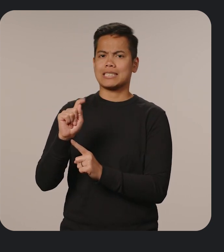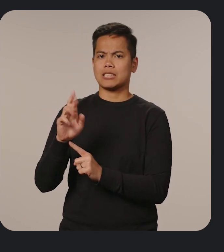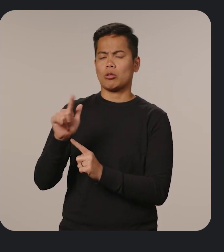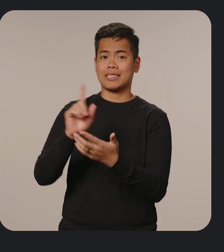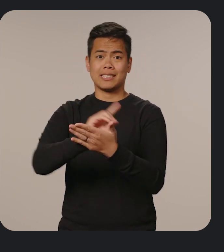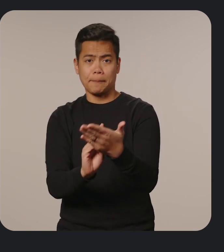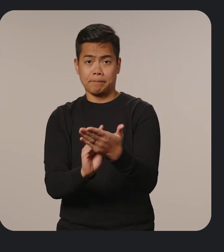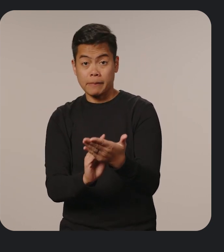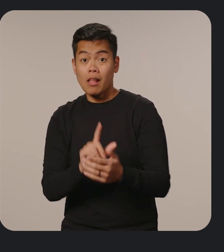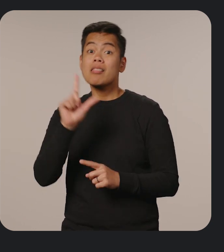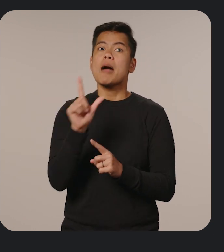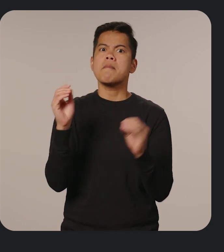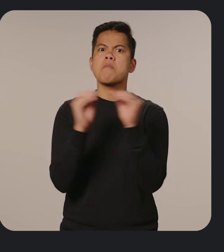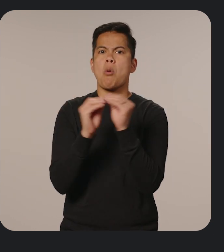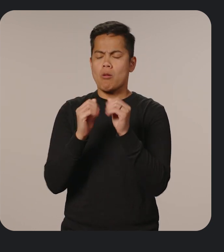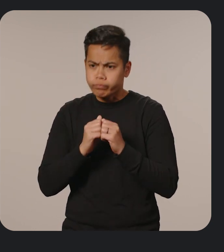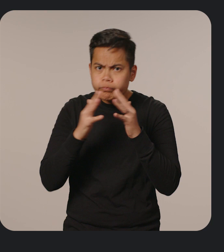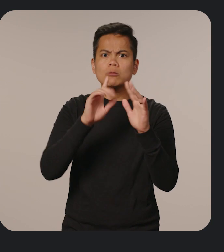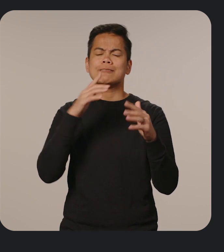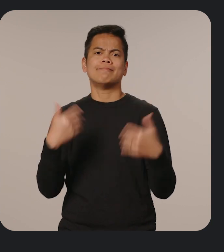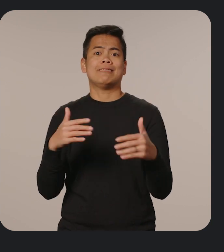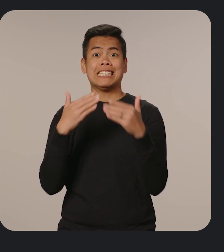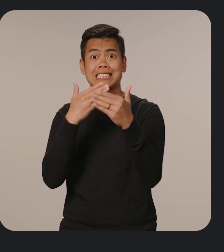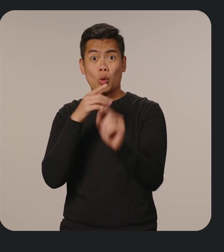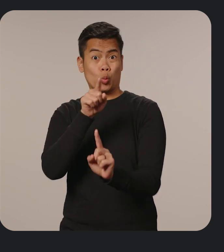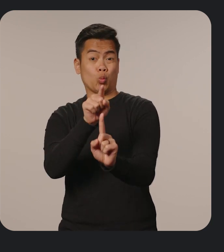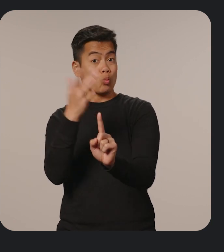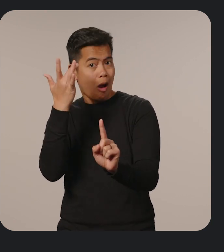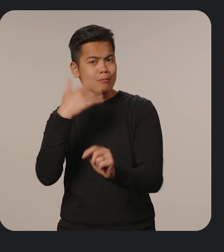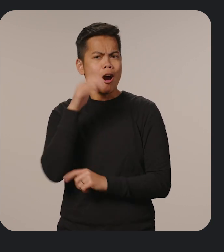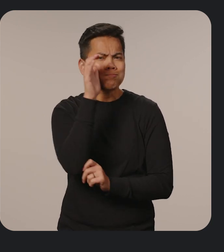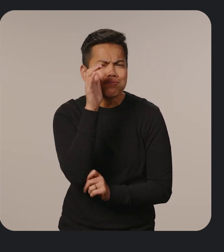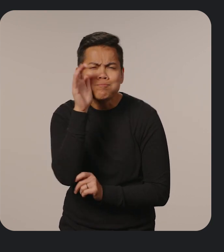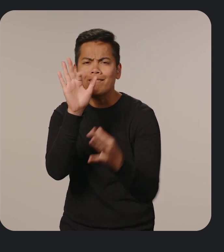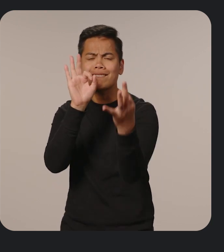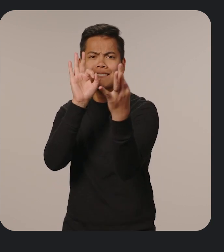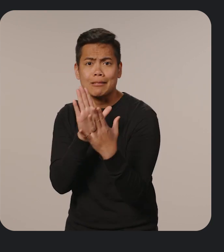And the component library is more robust than ever thanks to you. We listened to feedback and requests